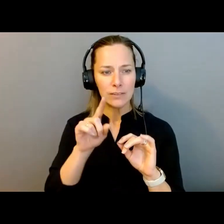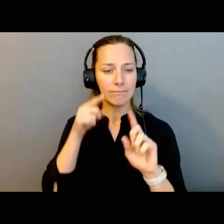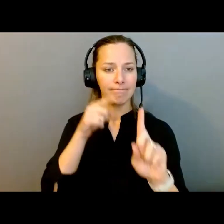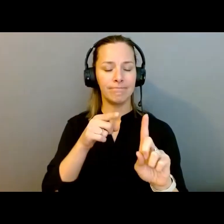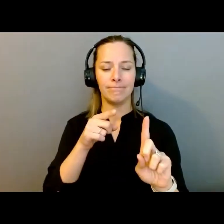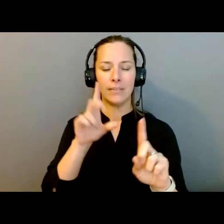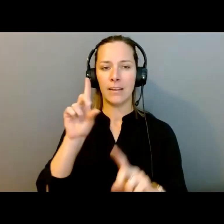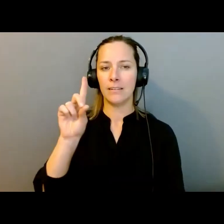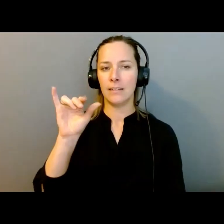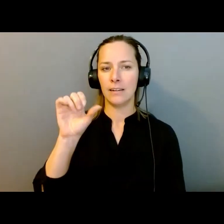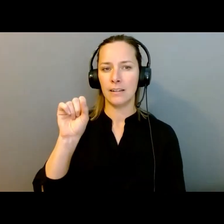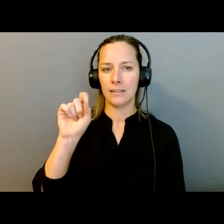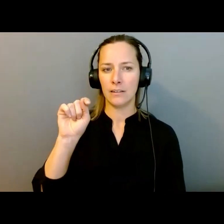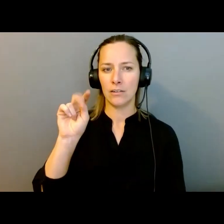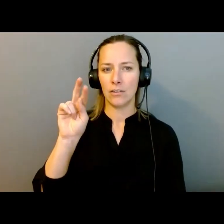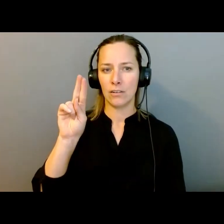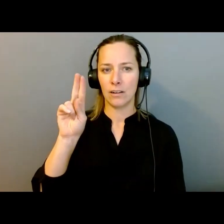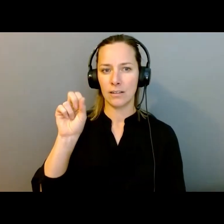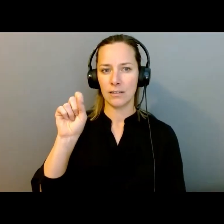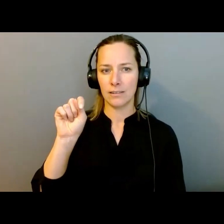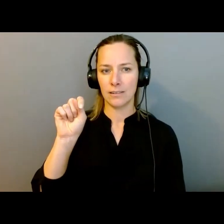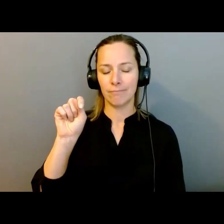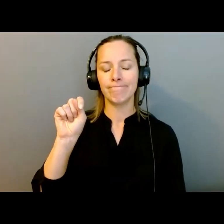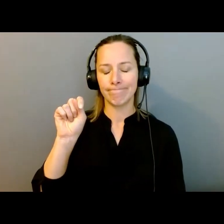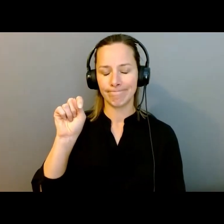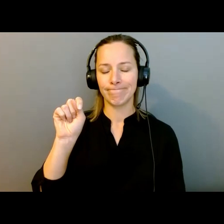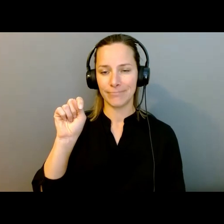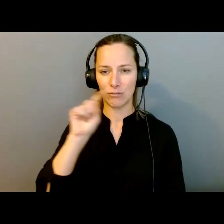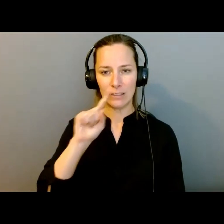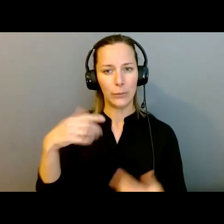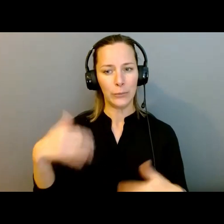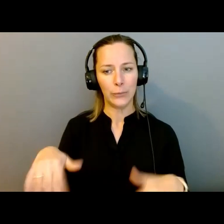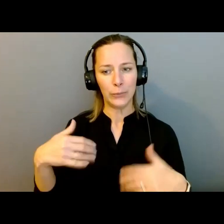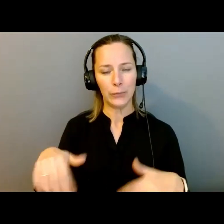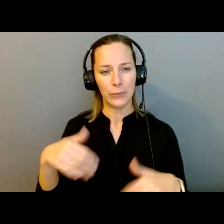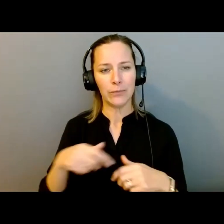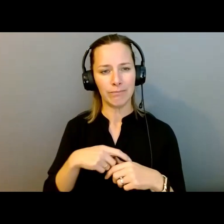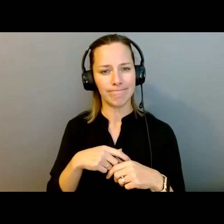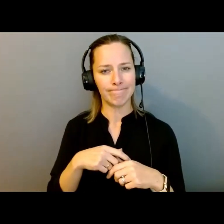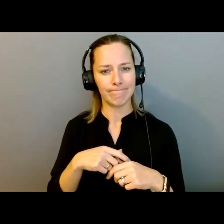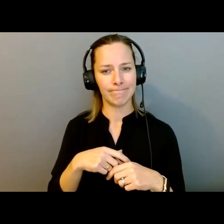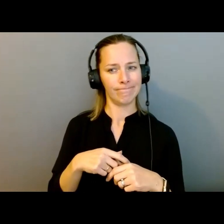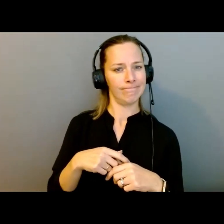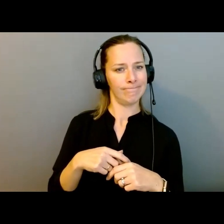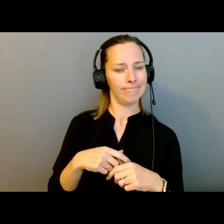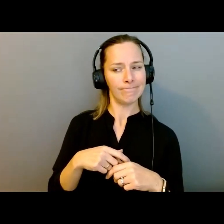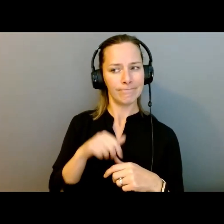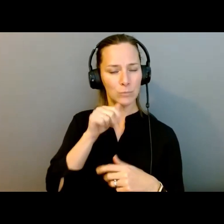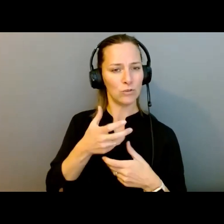And I think it is huge for many of us living with disabilities who are also